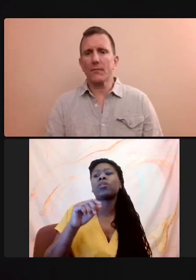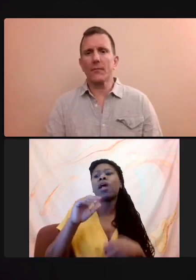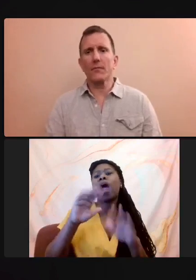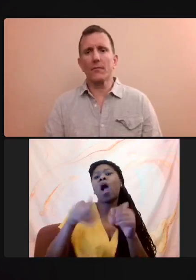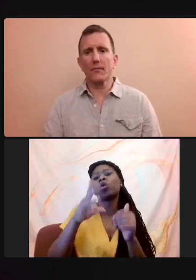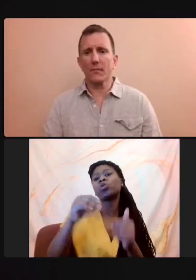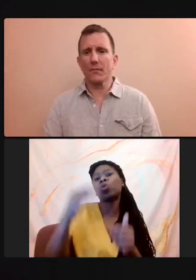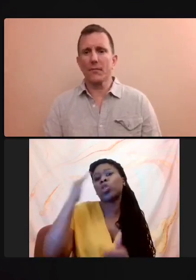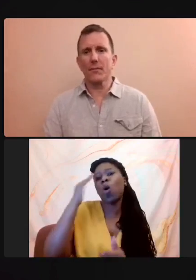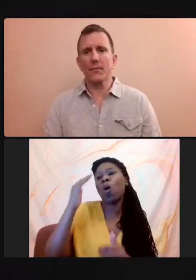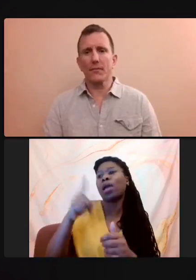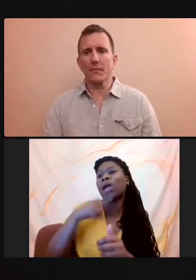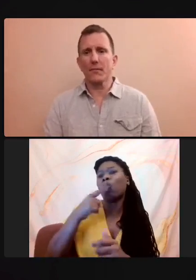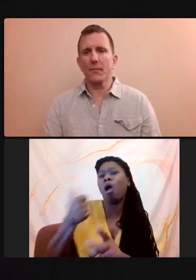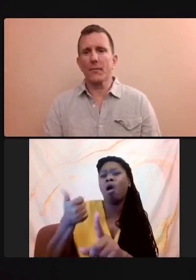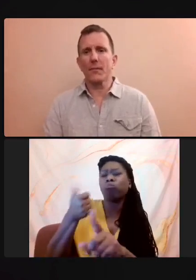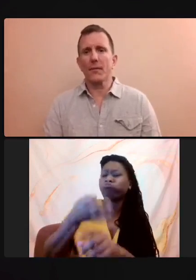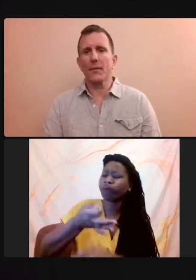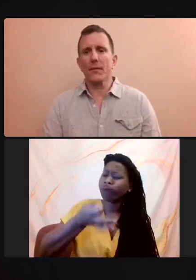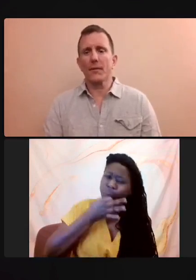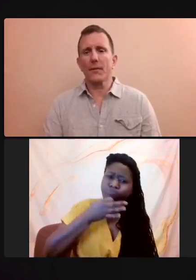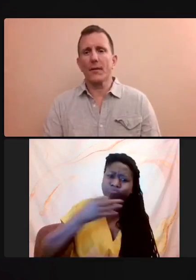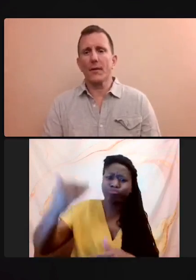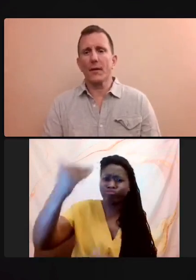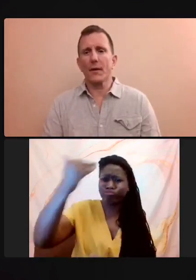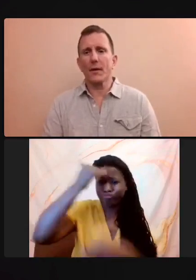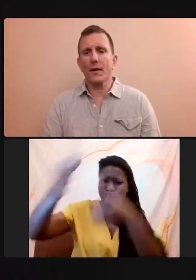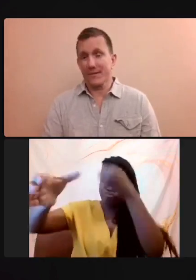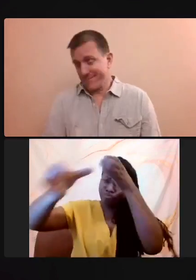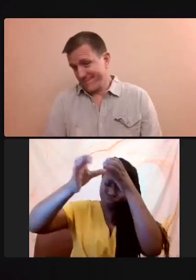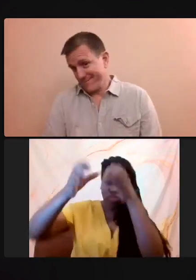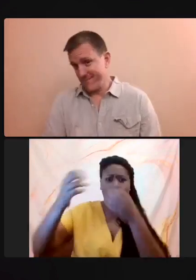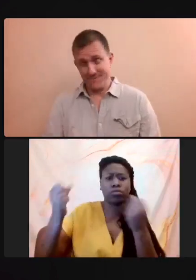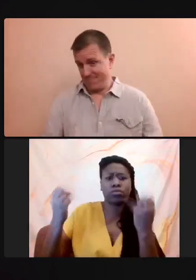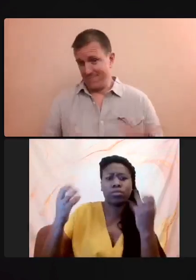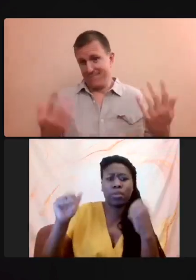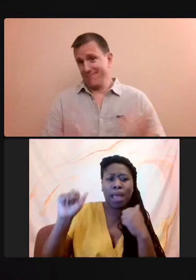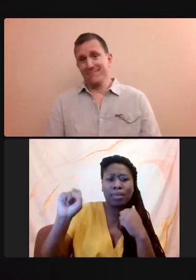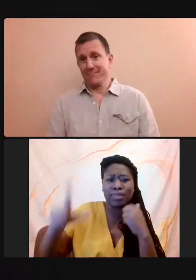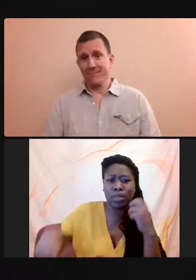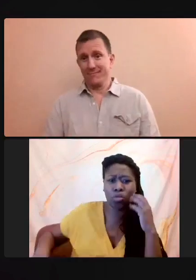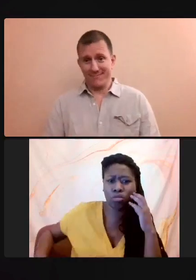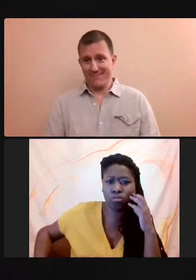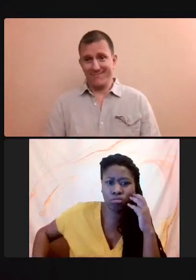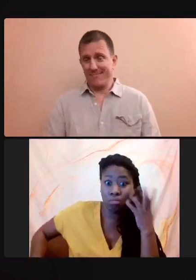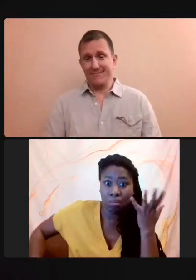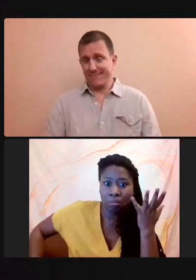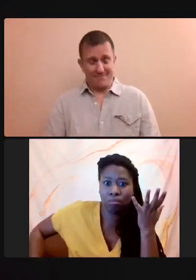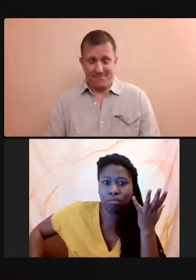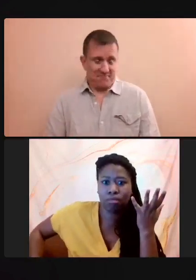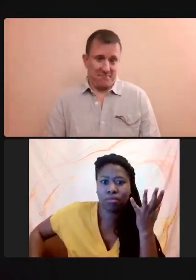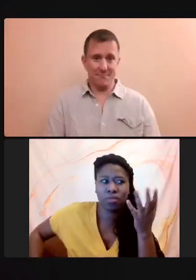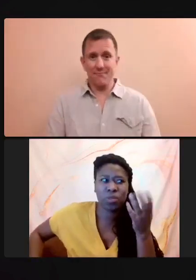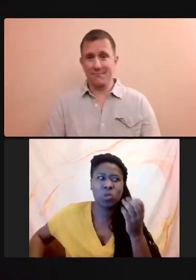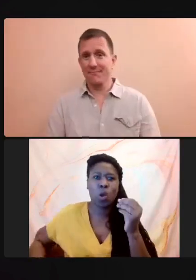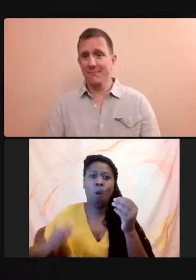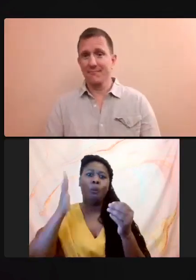person was a lack of knowledge, even if they are a native user of ASL.